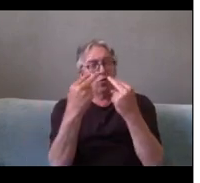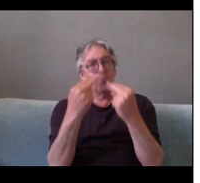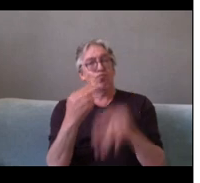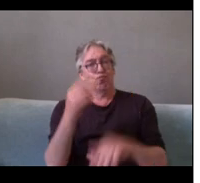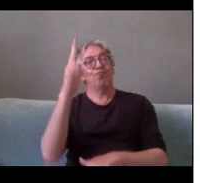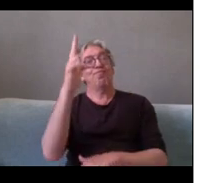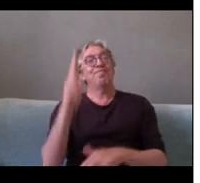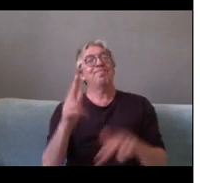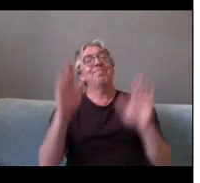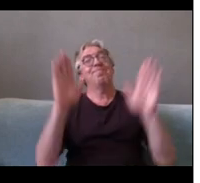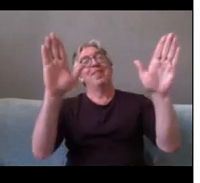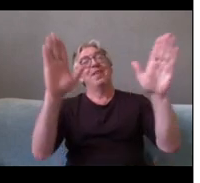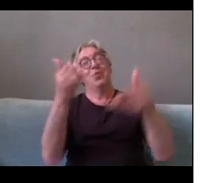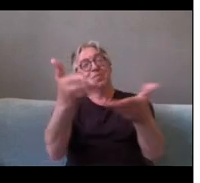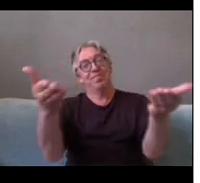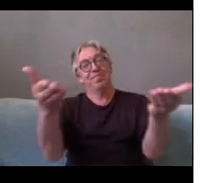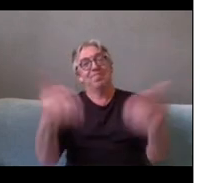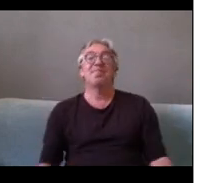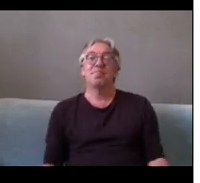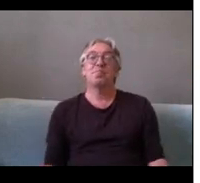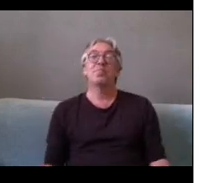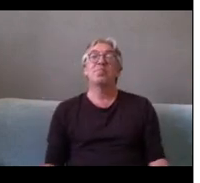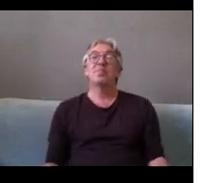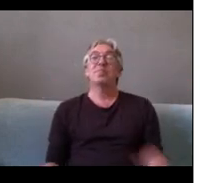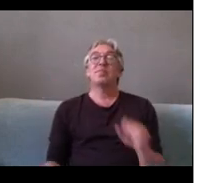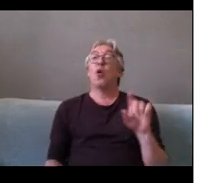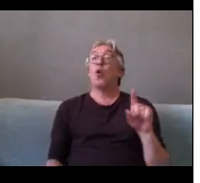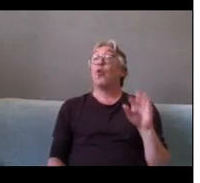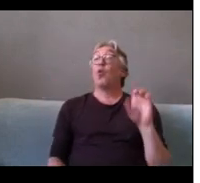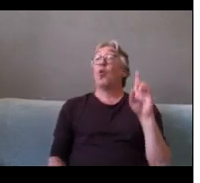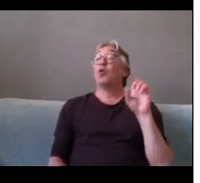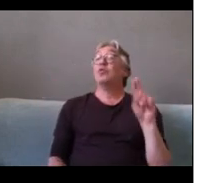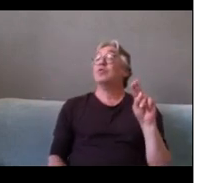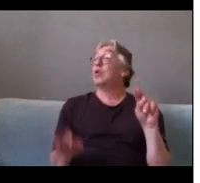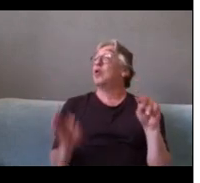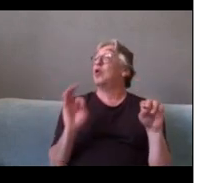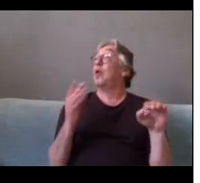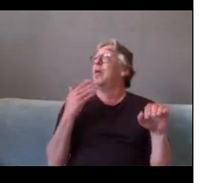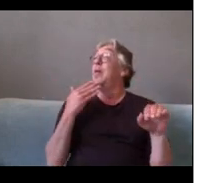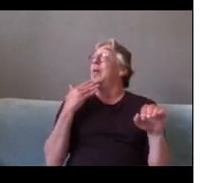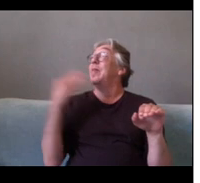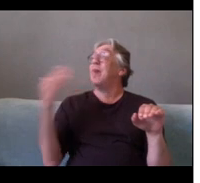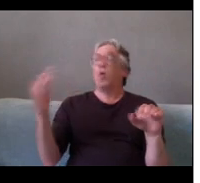Thank you very much, Robert. Yes, that was very good.